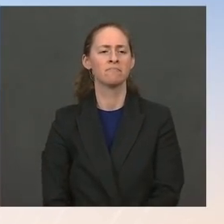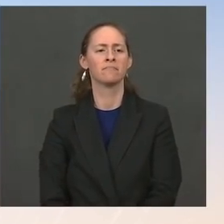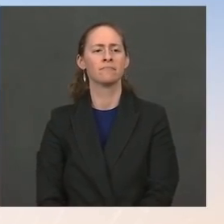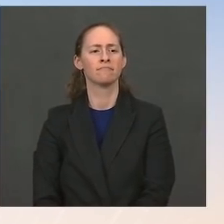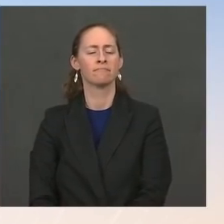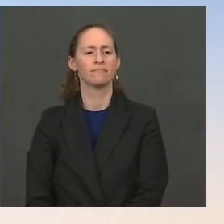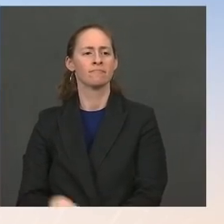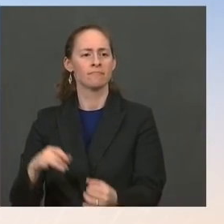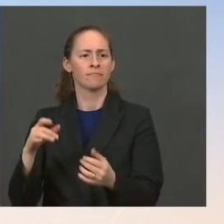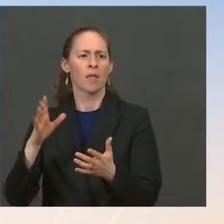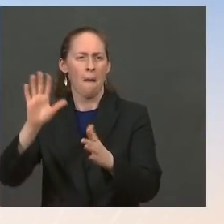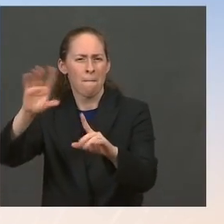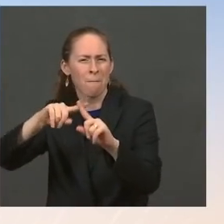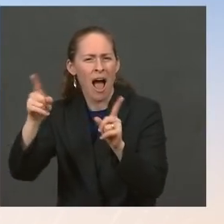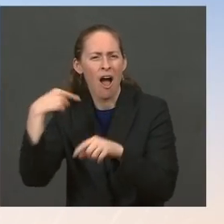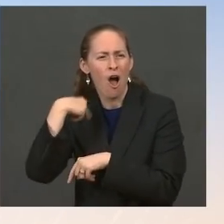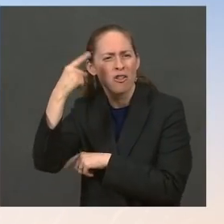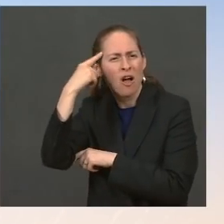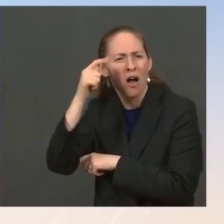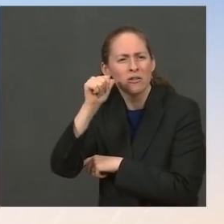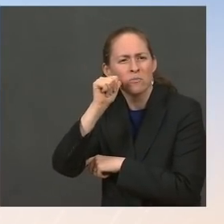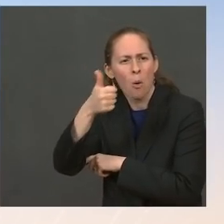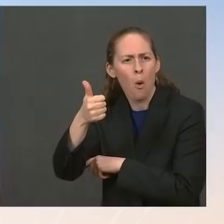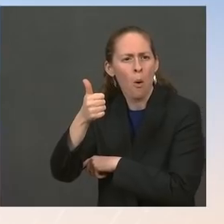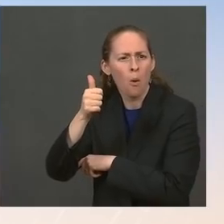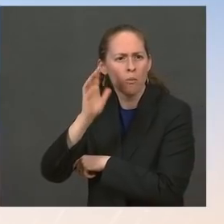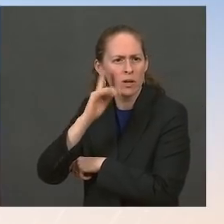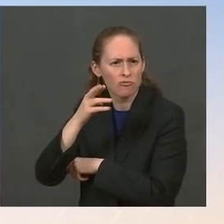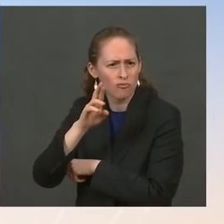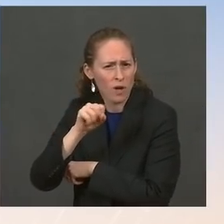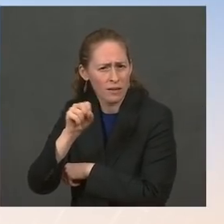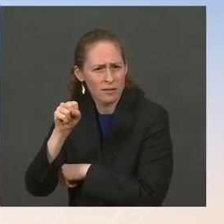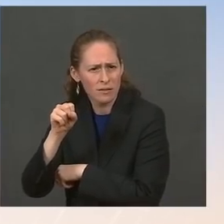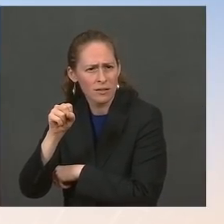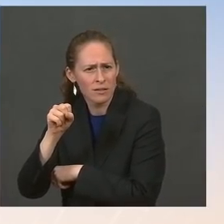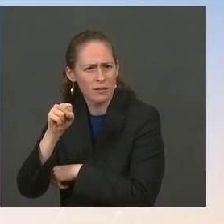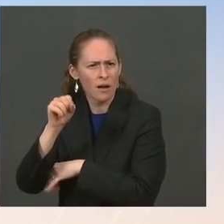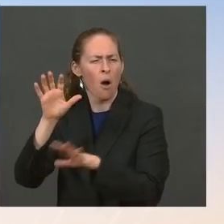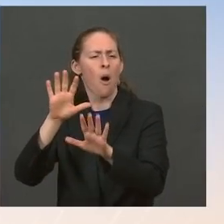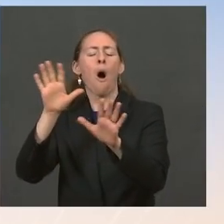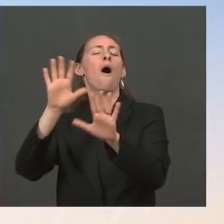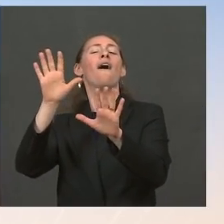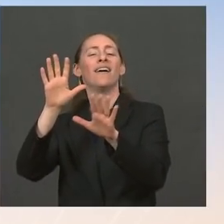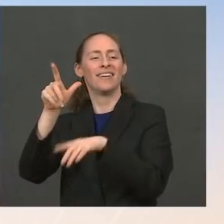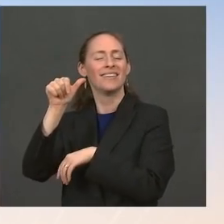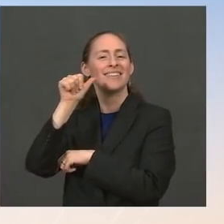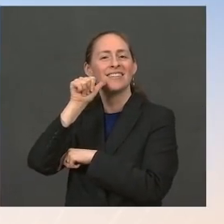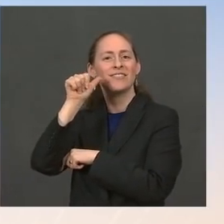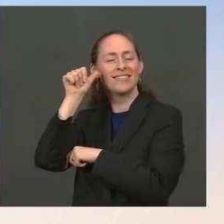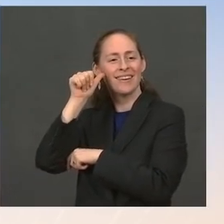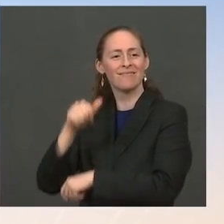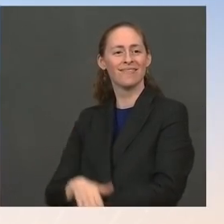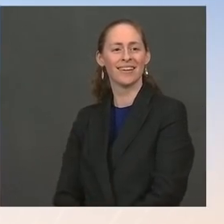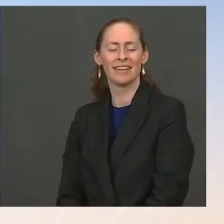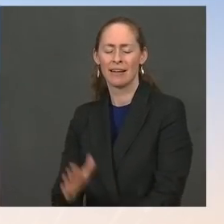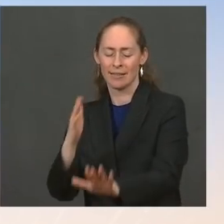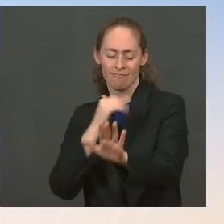He obviously had a very -- >> Ms. Psaki: Tomorrow? The Press: I'm sorry. Yesterday. Ms. Psaki: Oh. The Press: He obviously -- it was a late night for all of us here in Washington. Ms. Psaki: Yeah, it's okay.